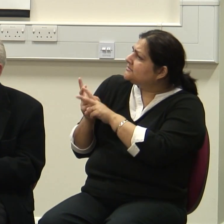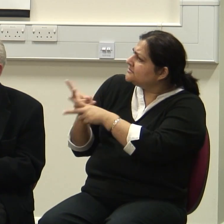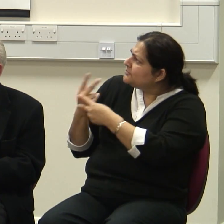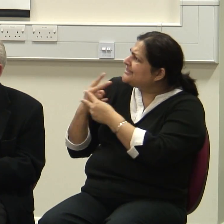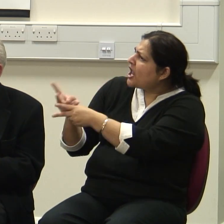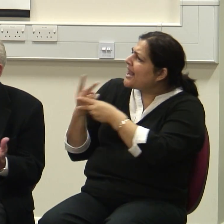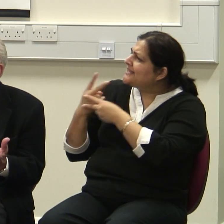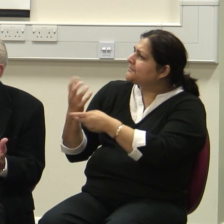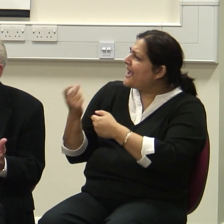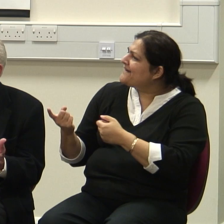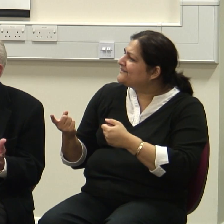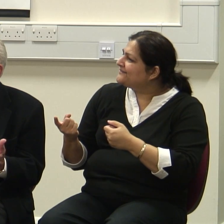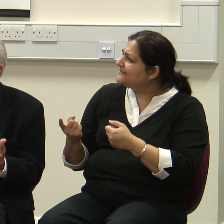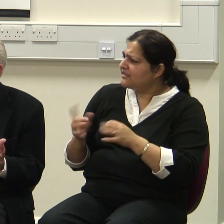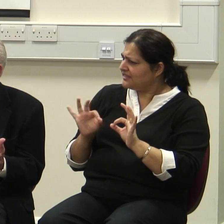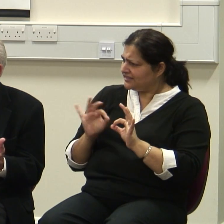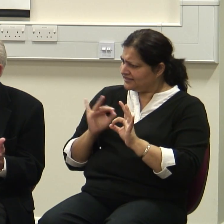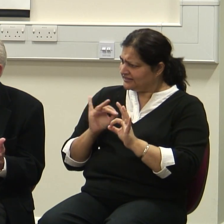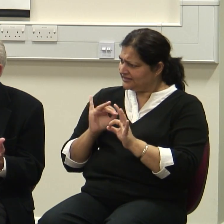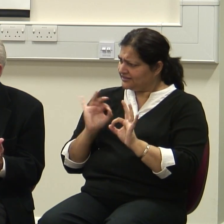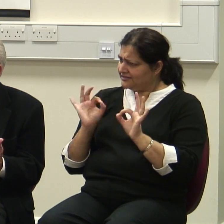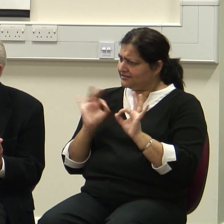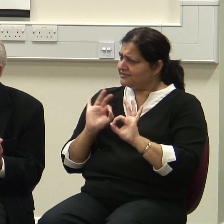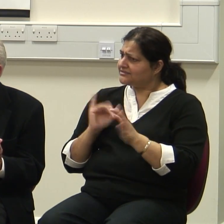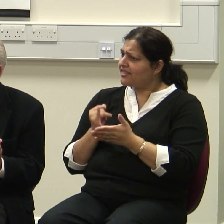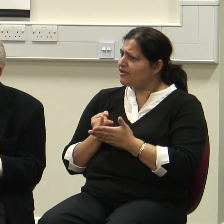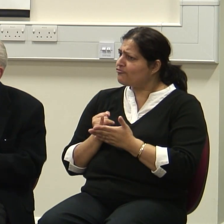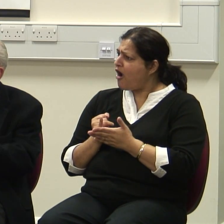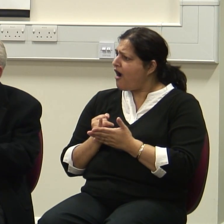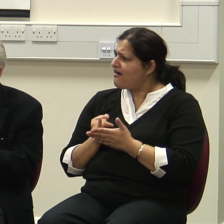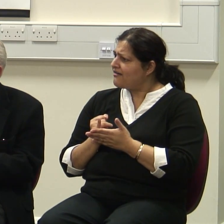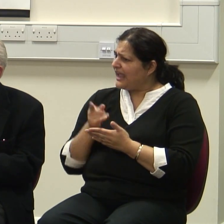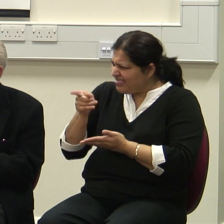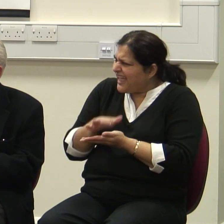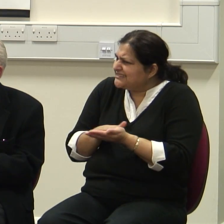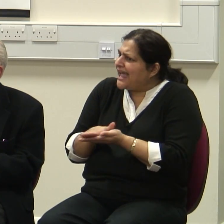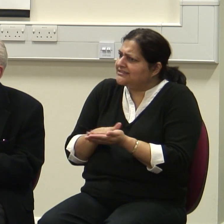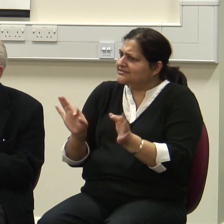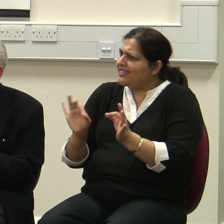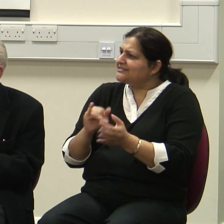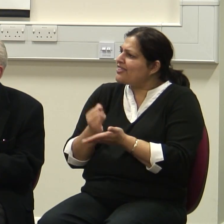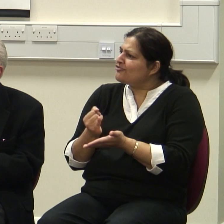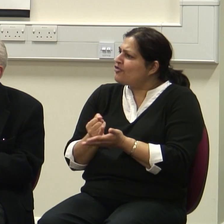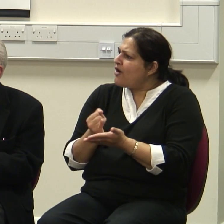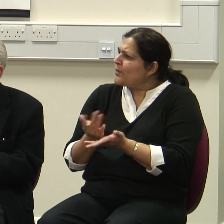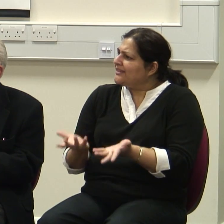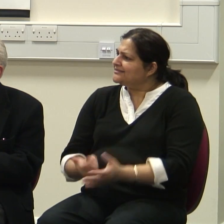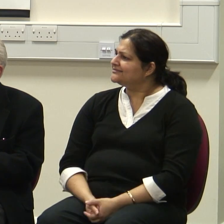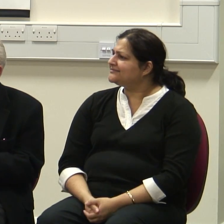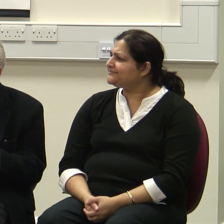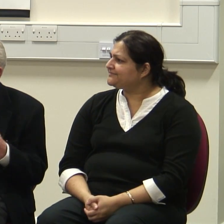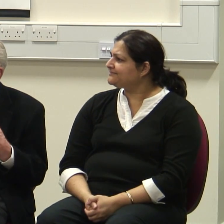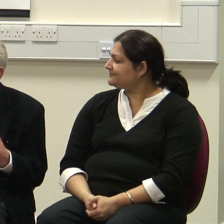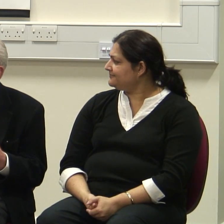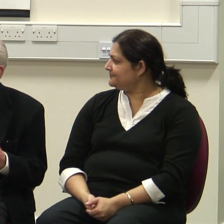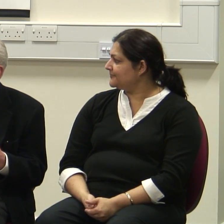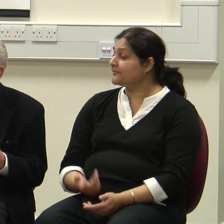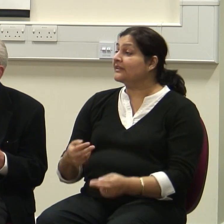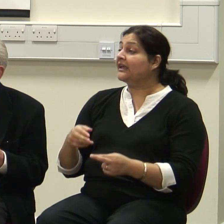wrong, in that sense, with paternalism. I mean, certainly if a much younger person – again